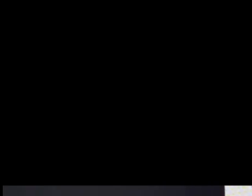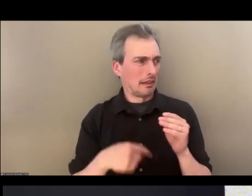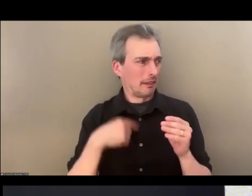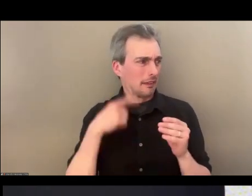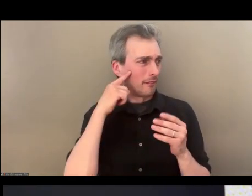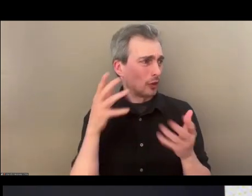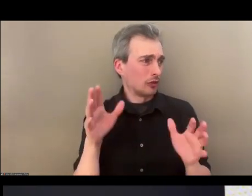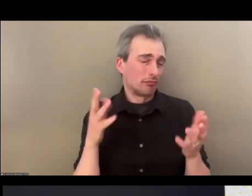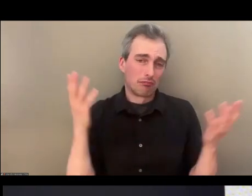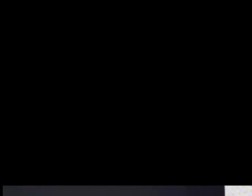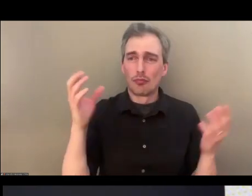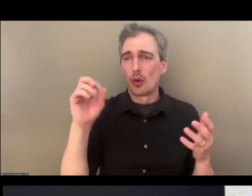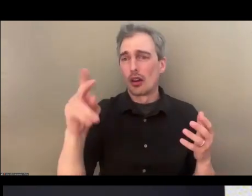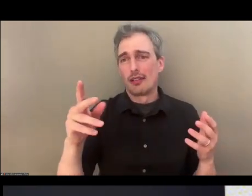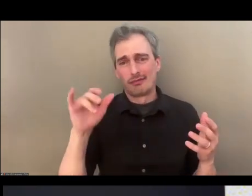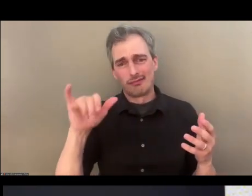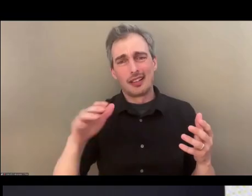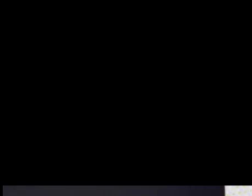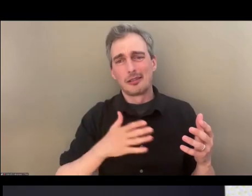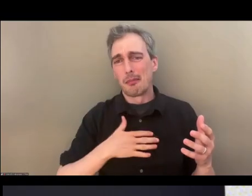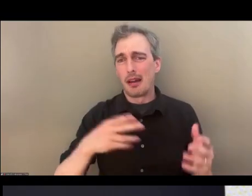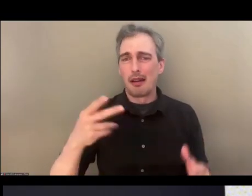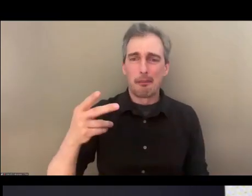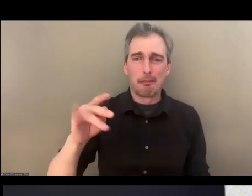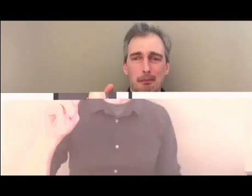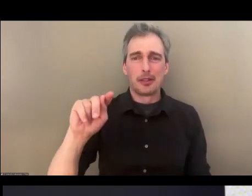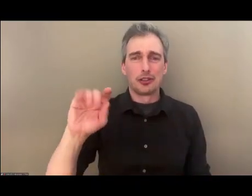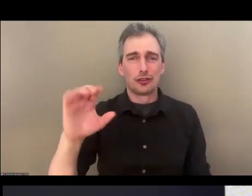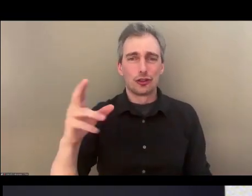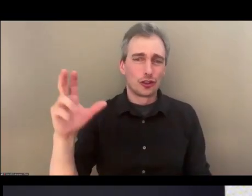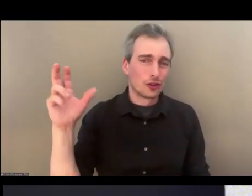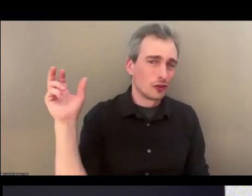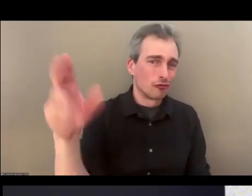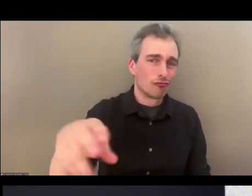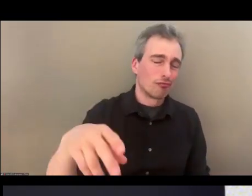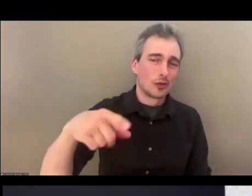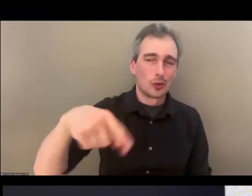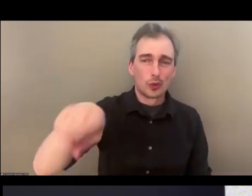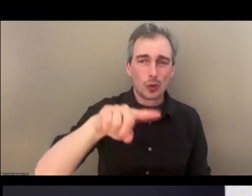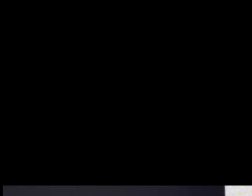Go out and use Cursor AI and any other tool that you can. Build your stuff. Don't let anything stop you.